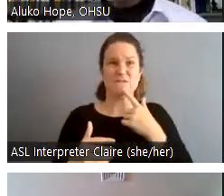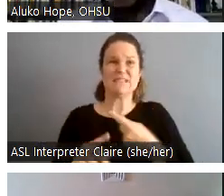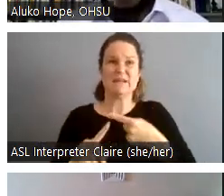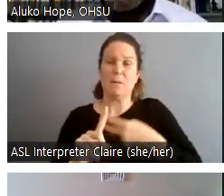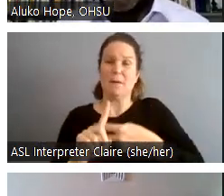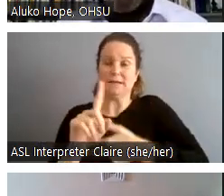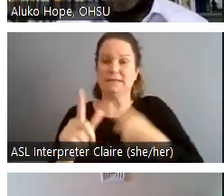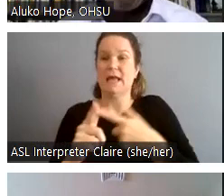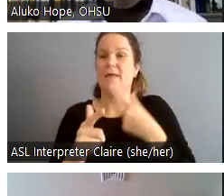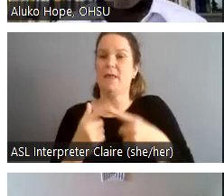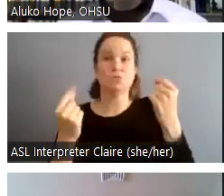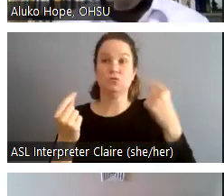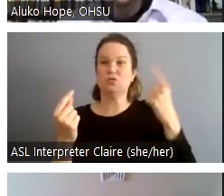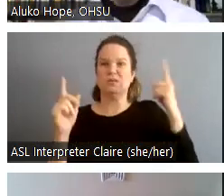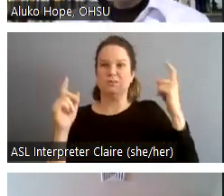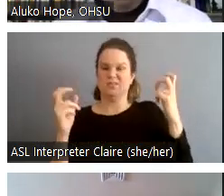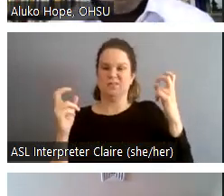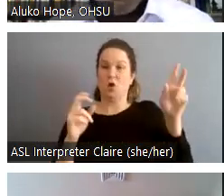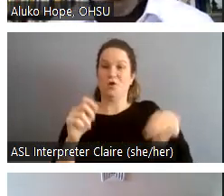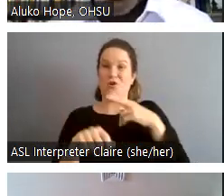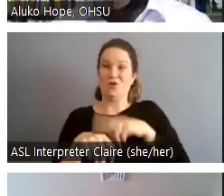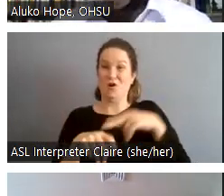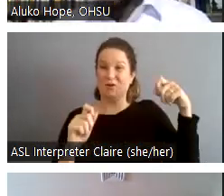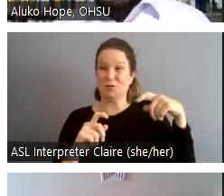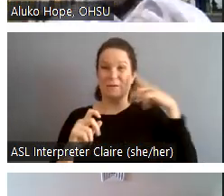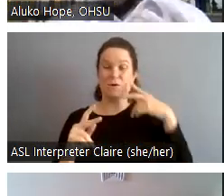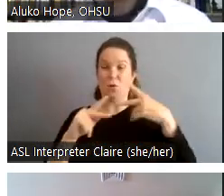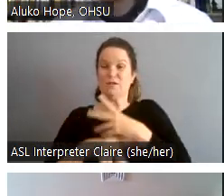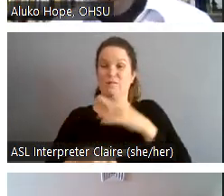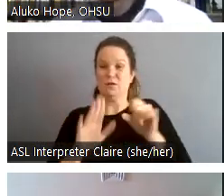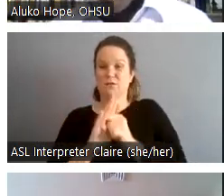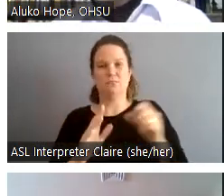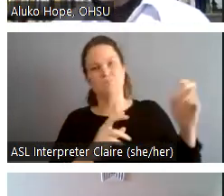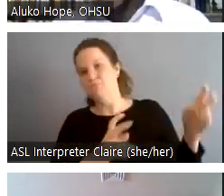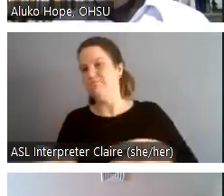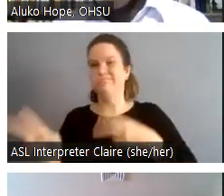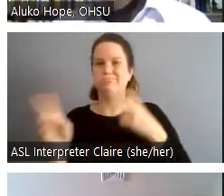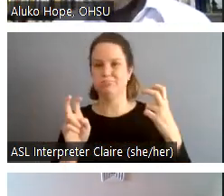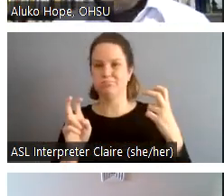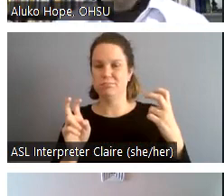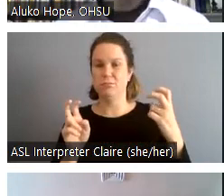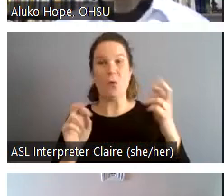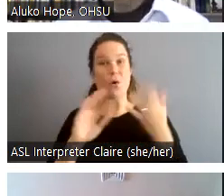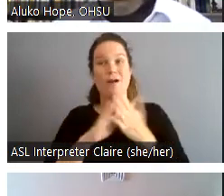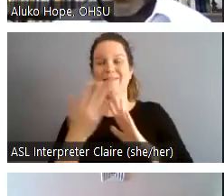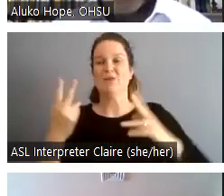actually is a perfectly normal trigger for a worsening of your symptoms, you might be back where you started or even